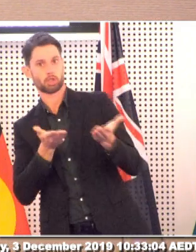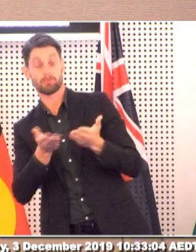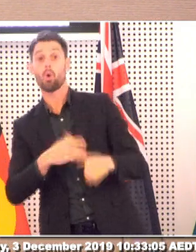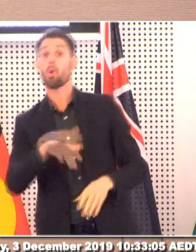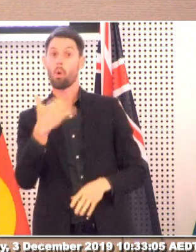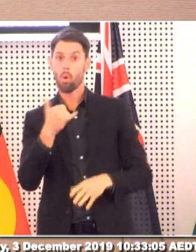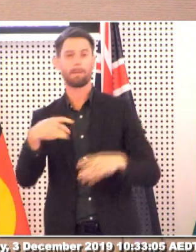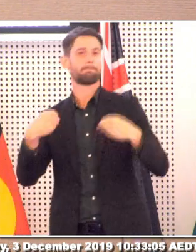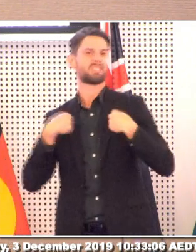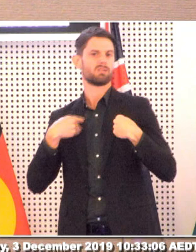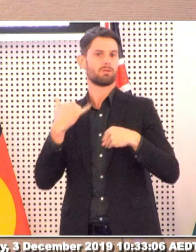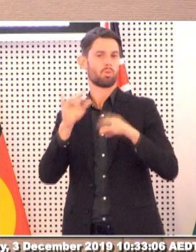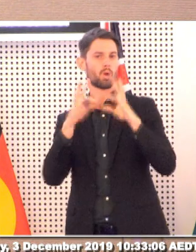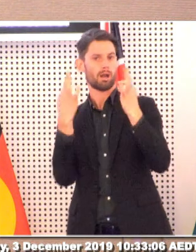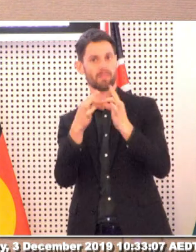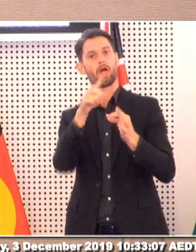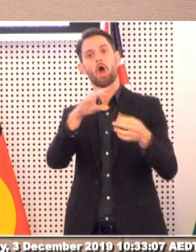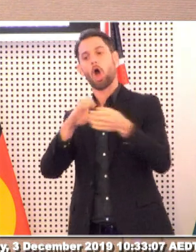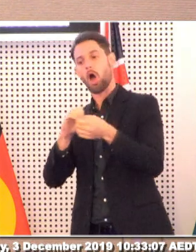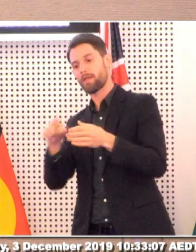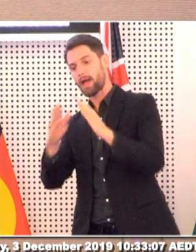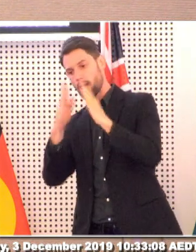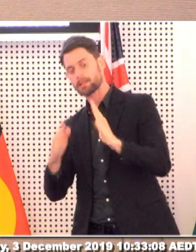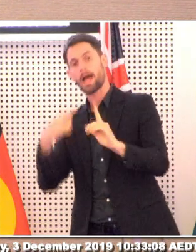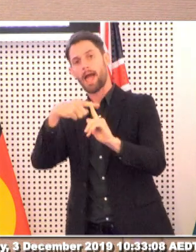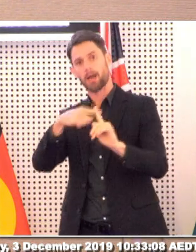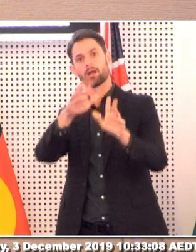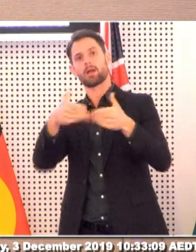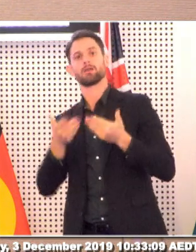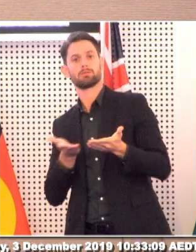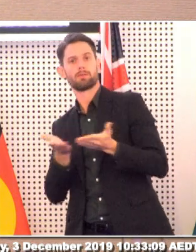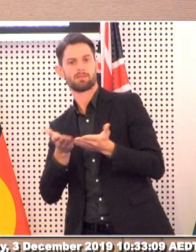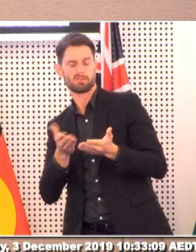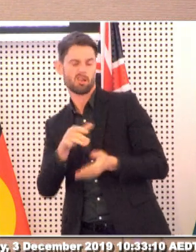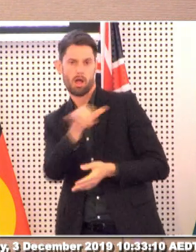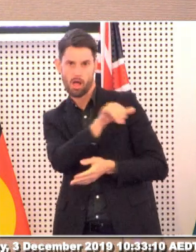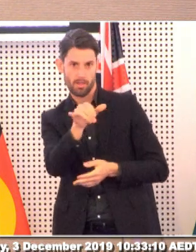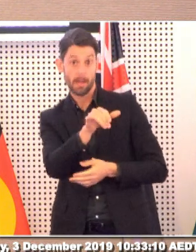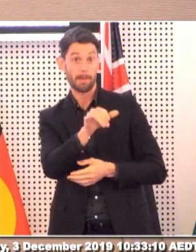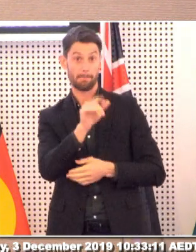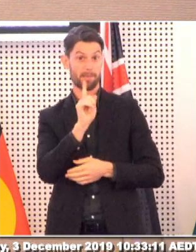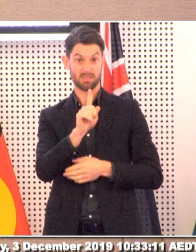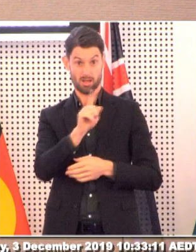resident’s perspective the house they live in is owned by their service provider.